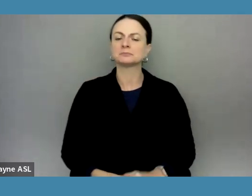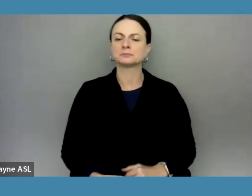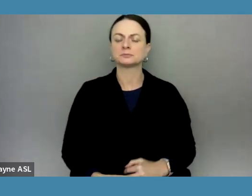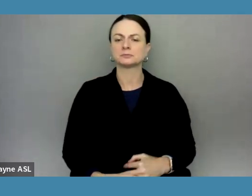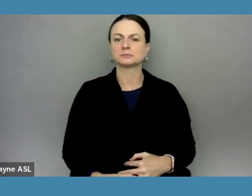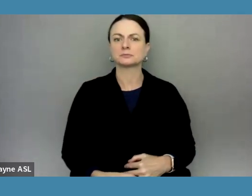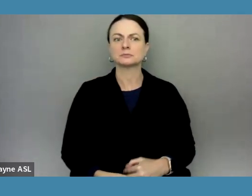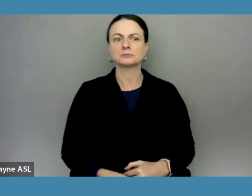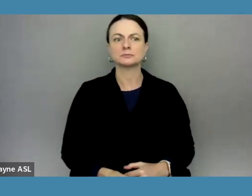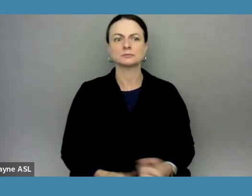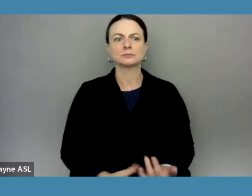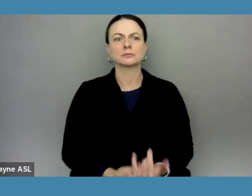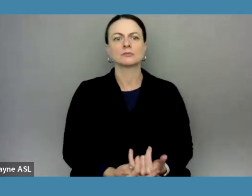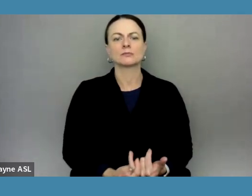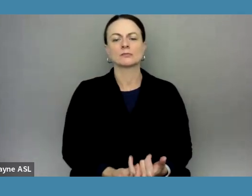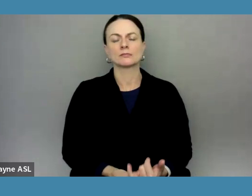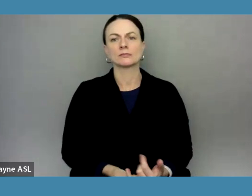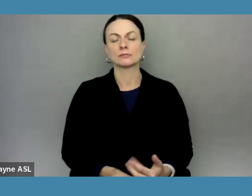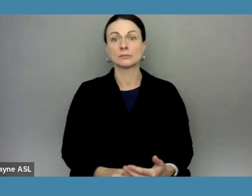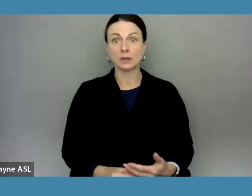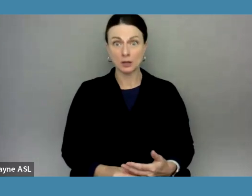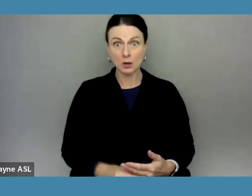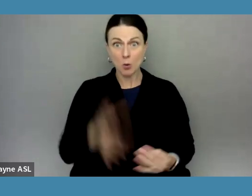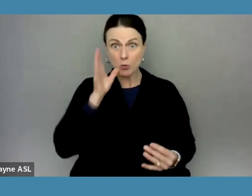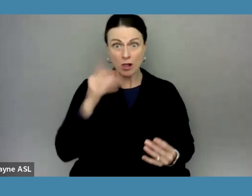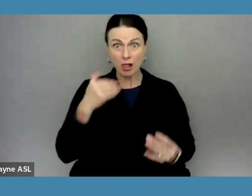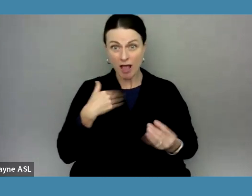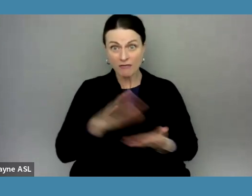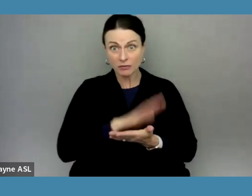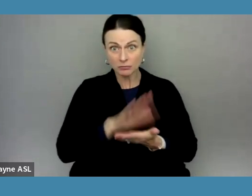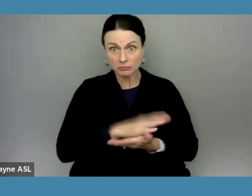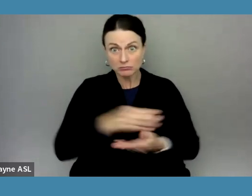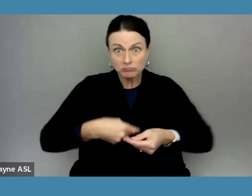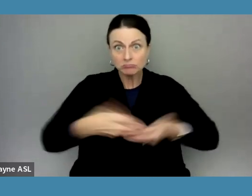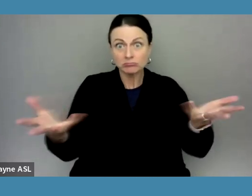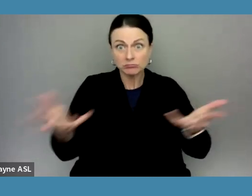Someone asked, will handouts be available with all of this information?